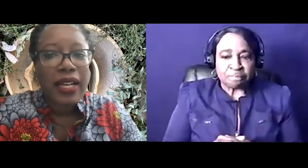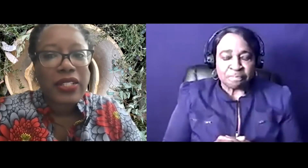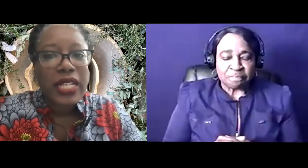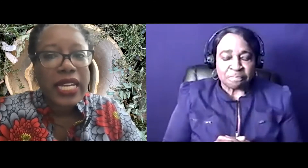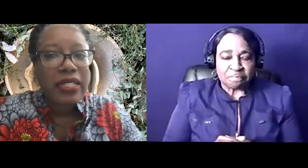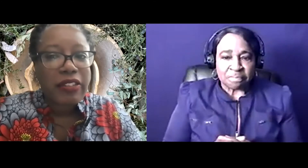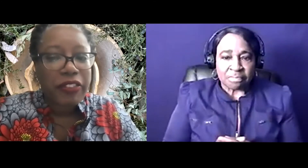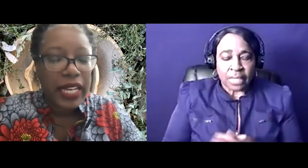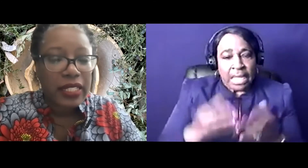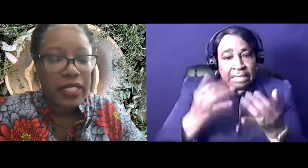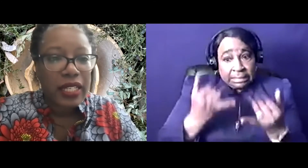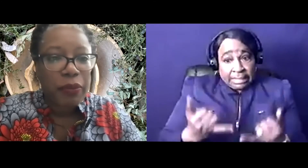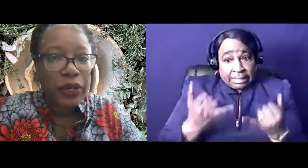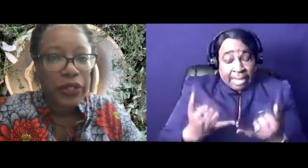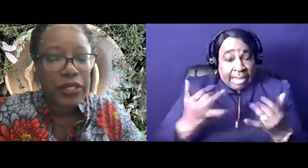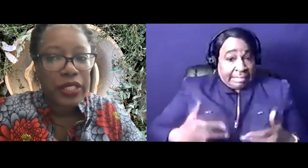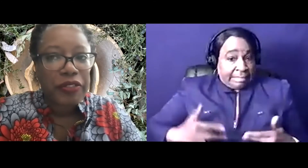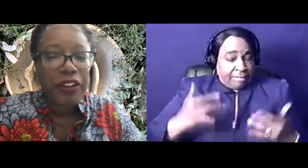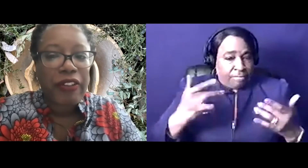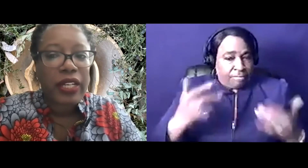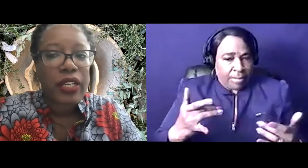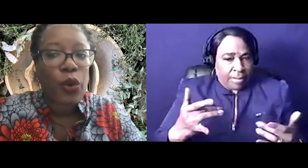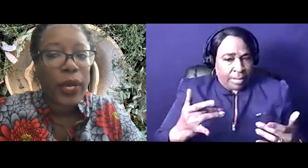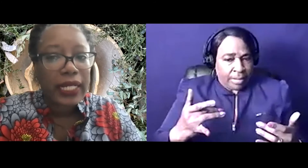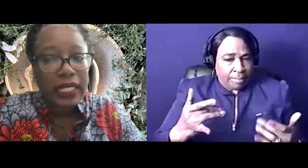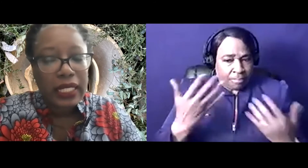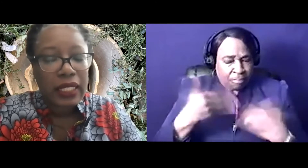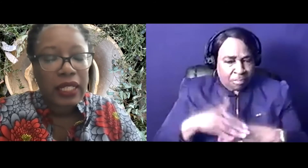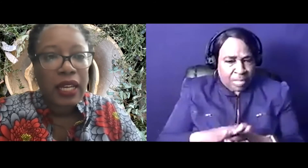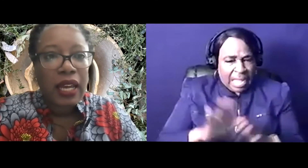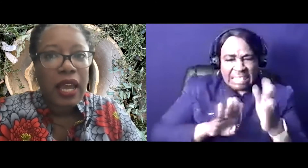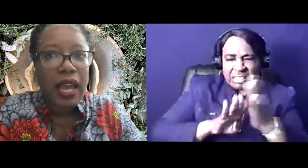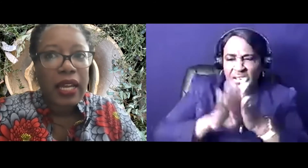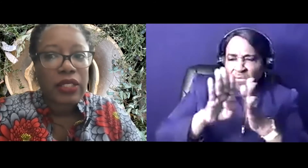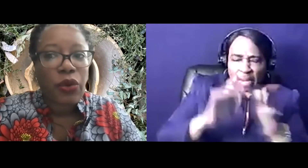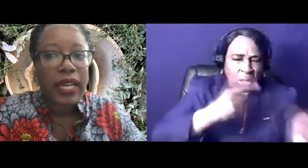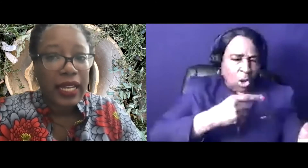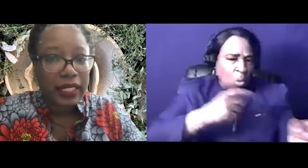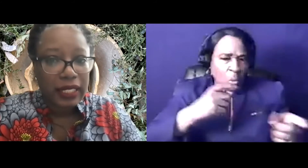today's event emerged very quickly and organically.